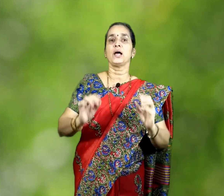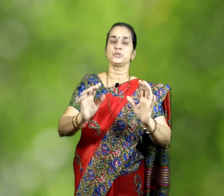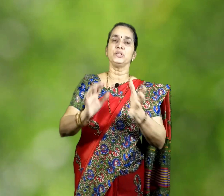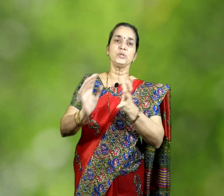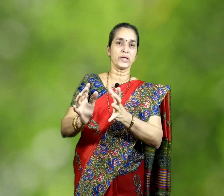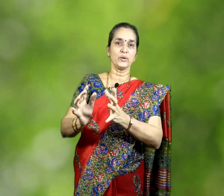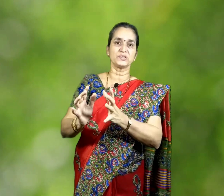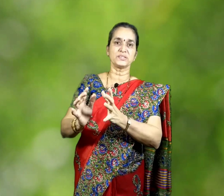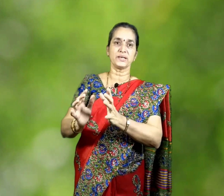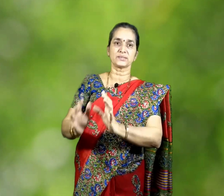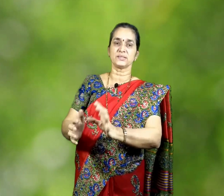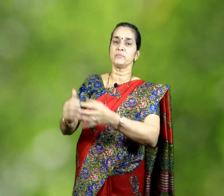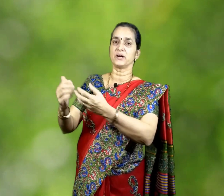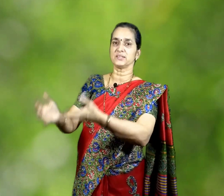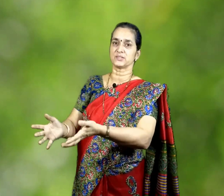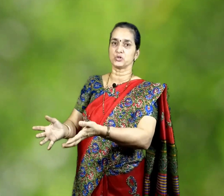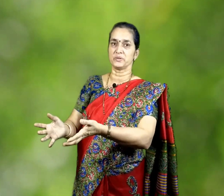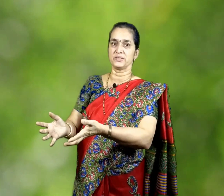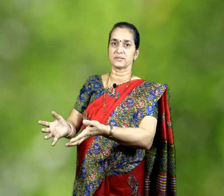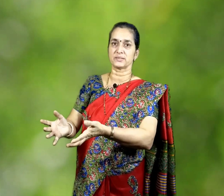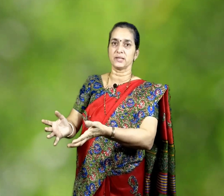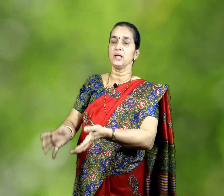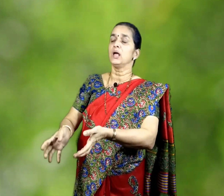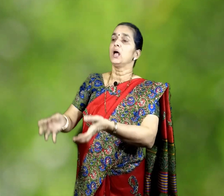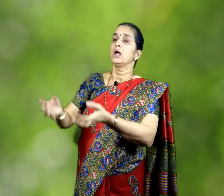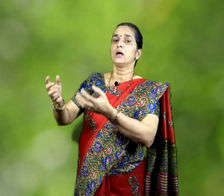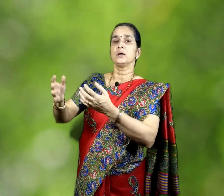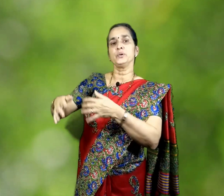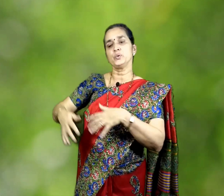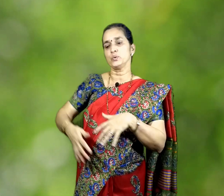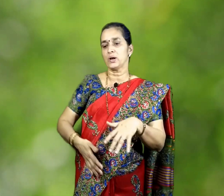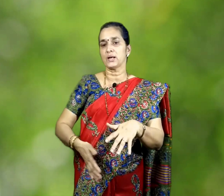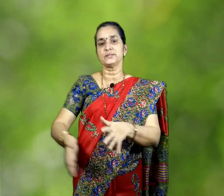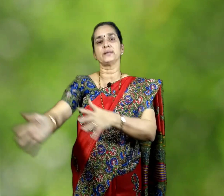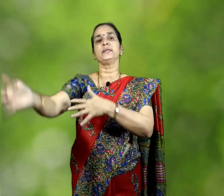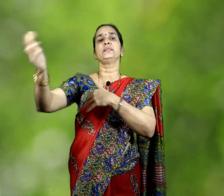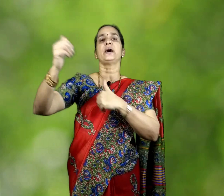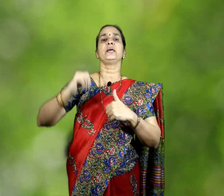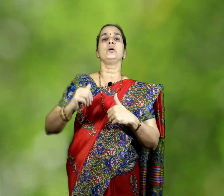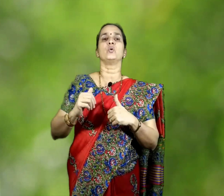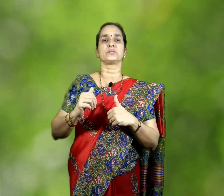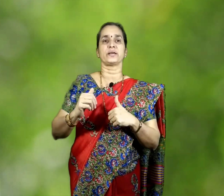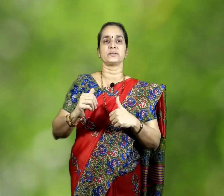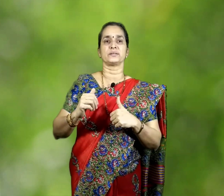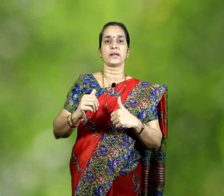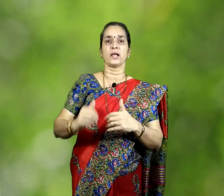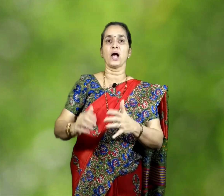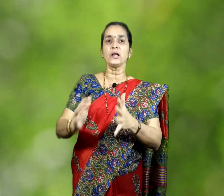In another instance, monkey dies but